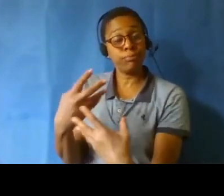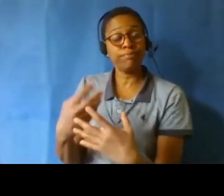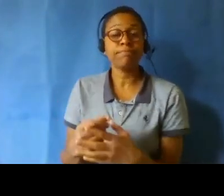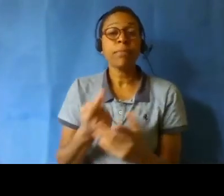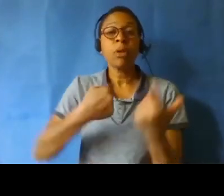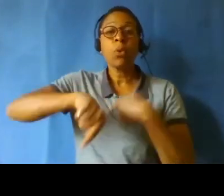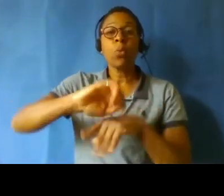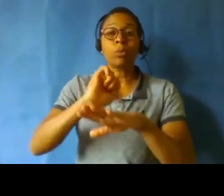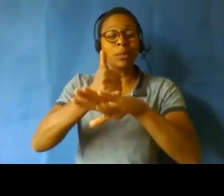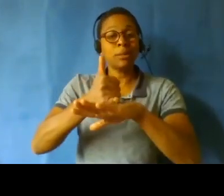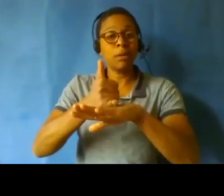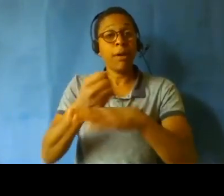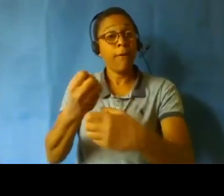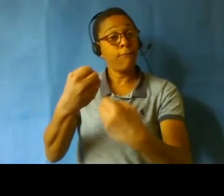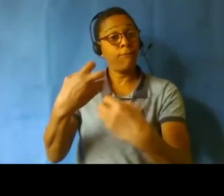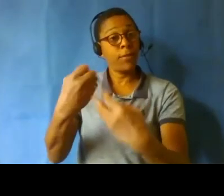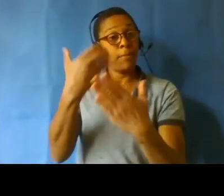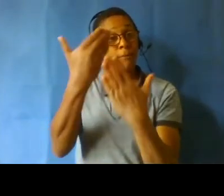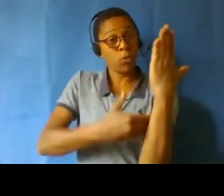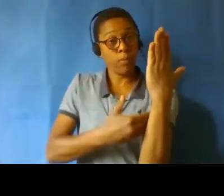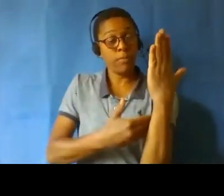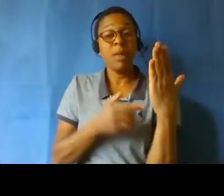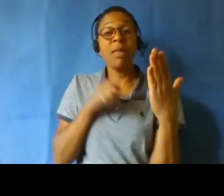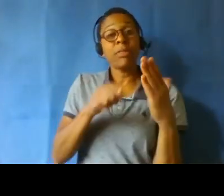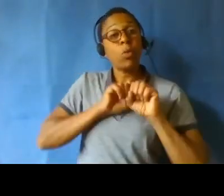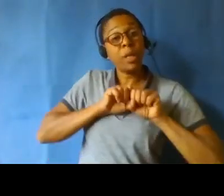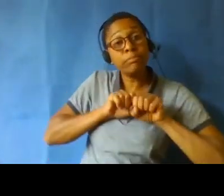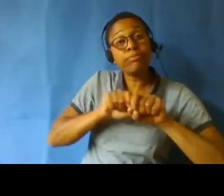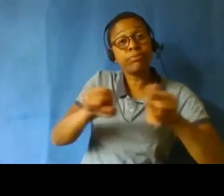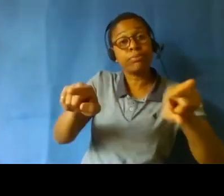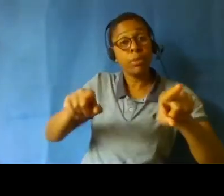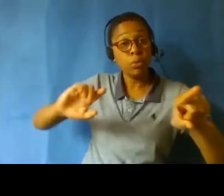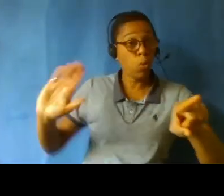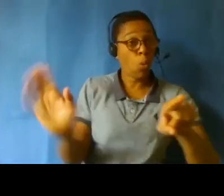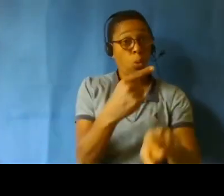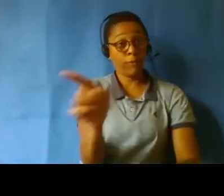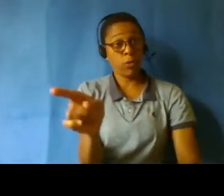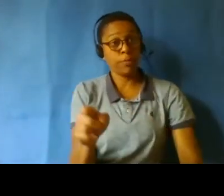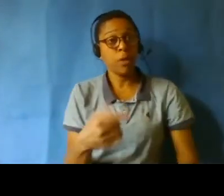and this will be sent to all who are registered alternatively you can email